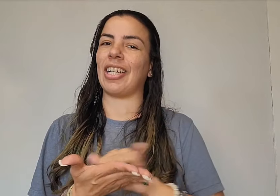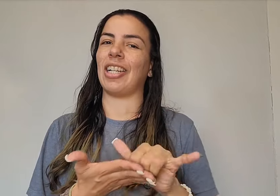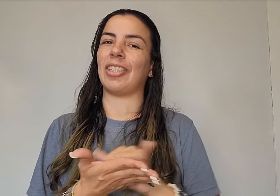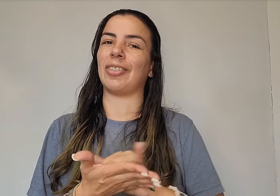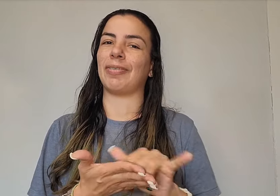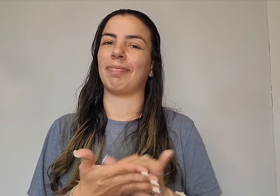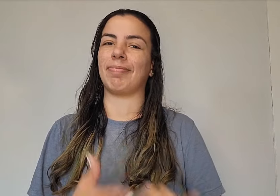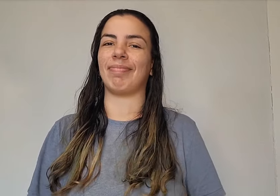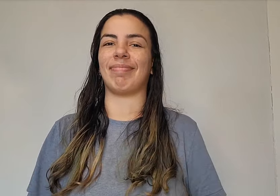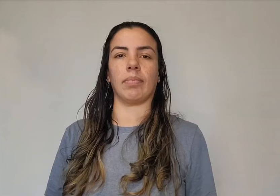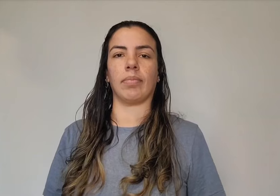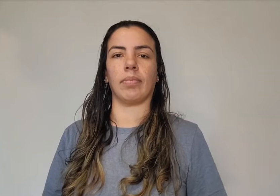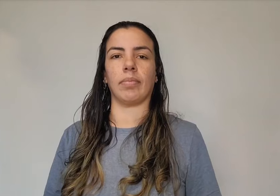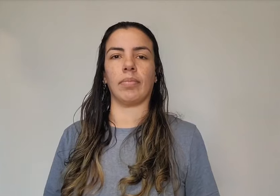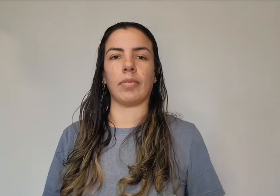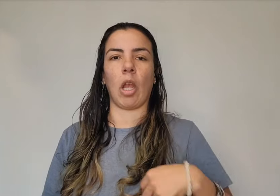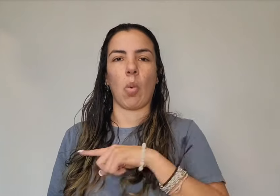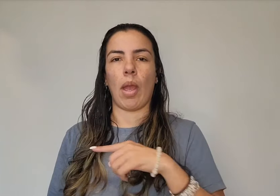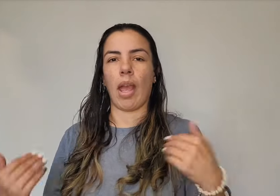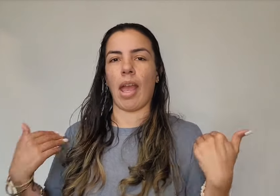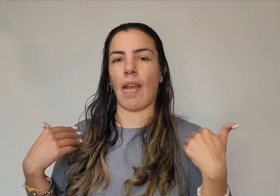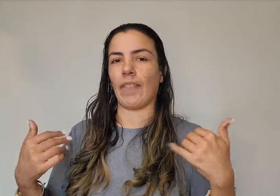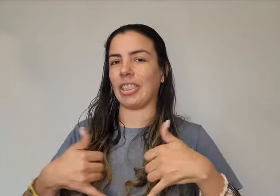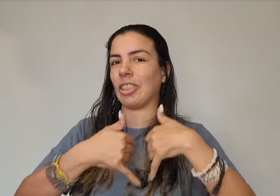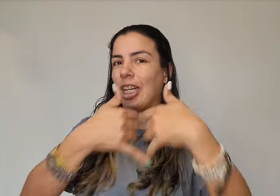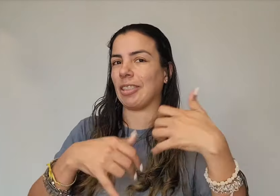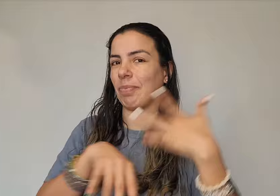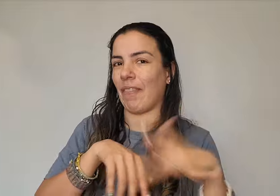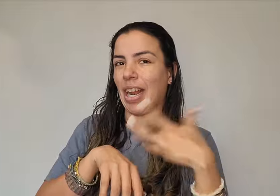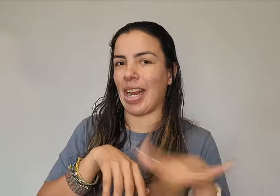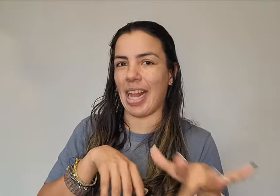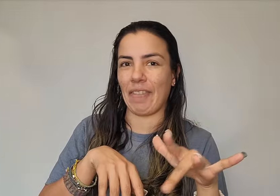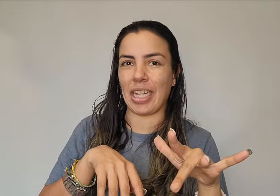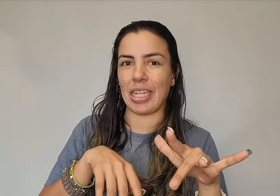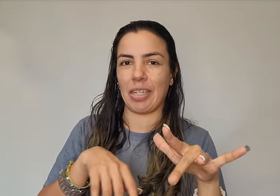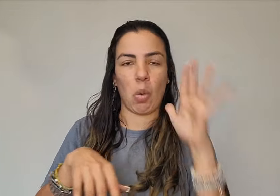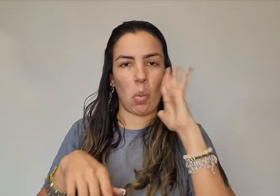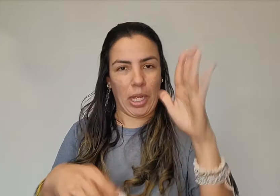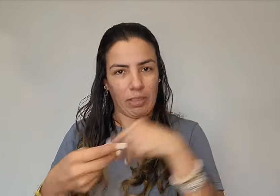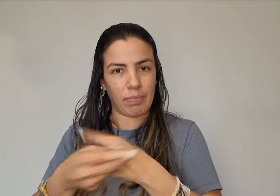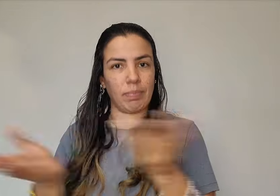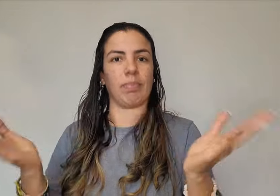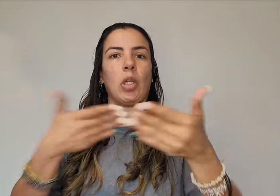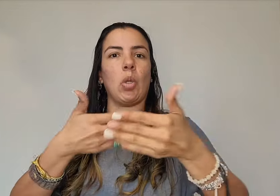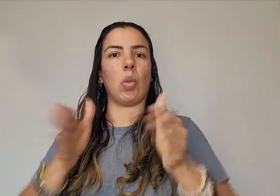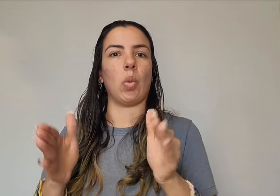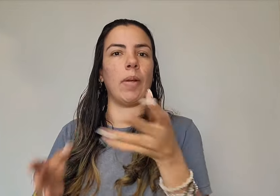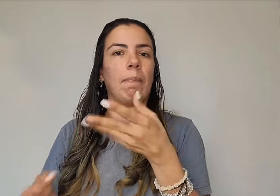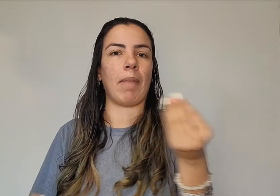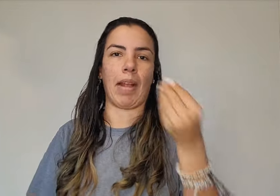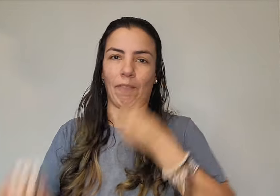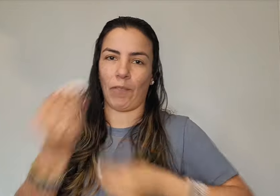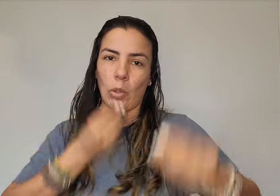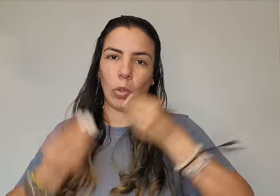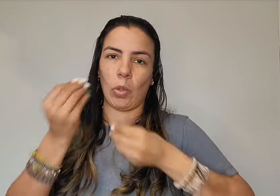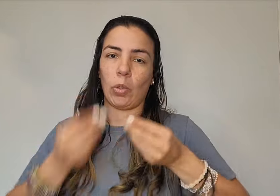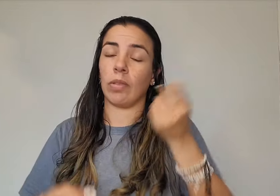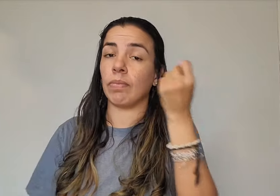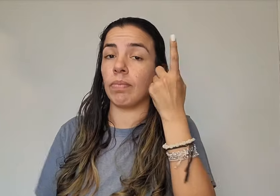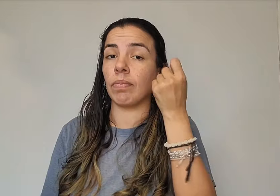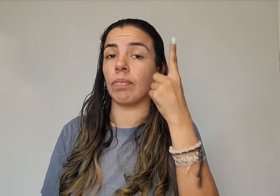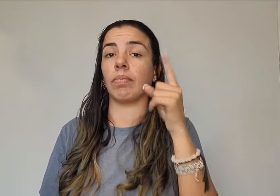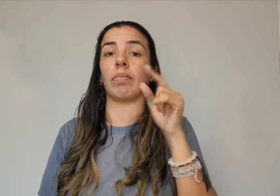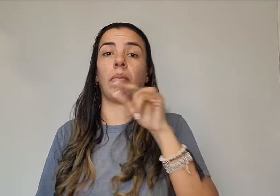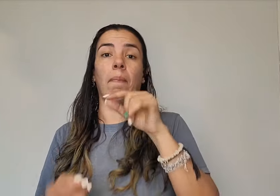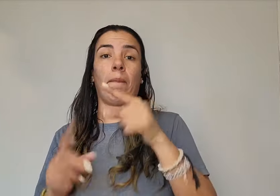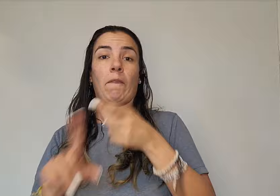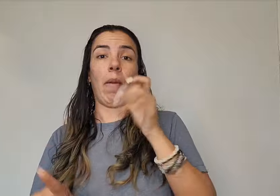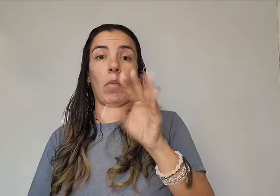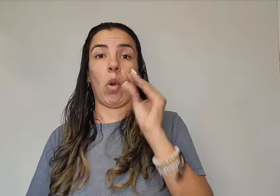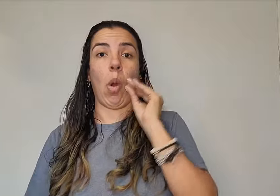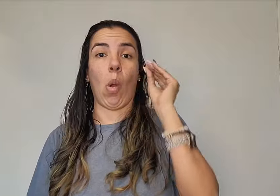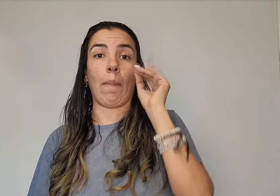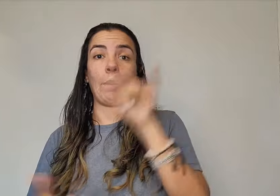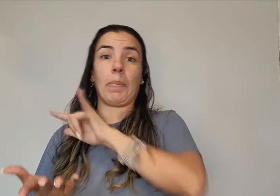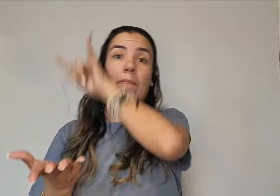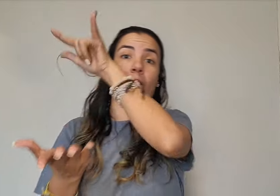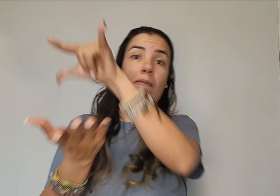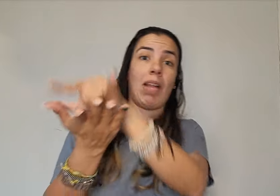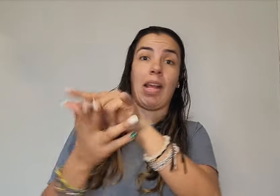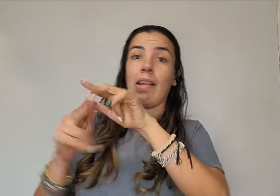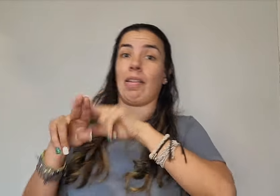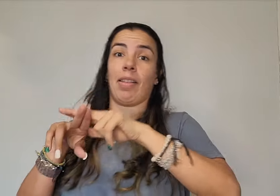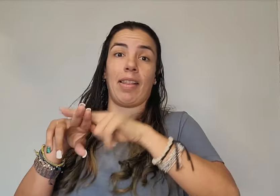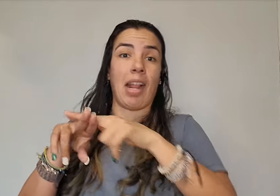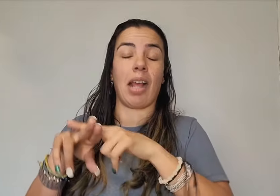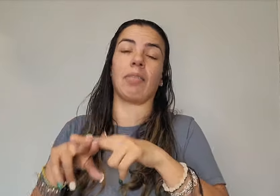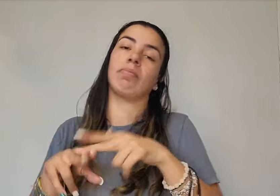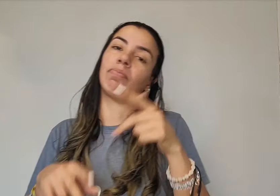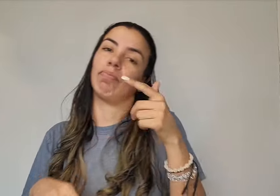York we have scholarships available which covers the cost of lodging and food and